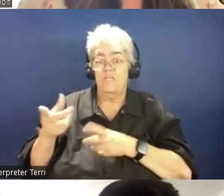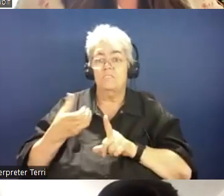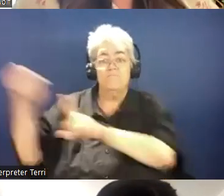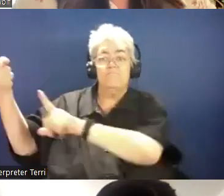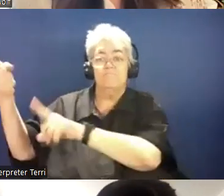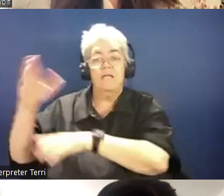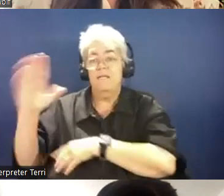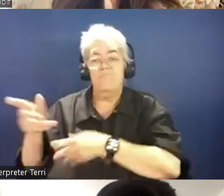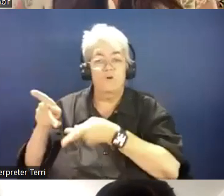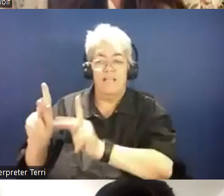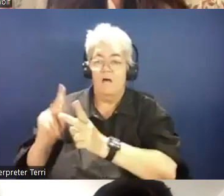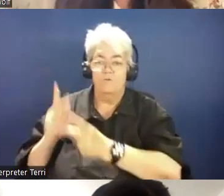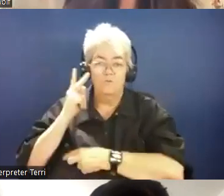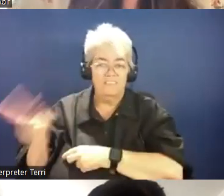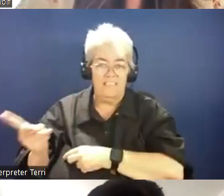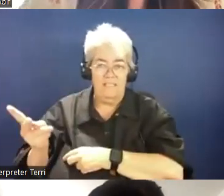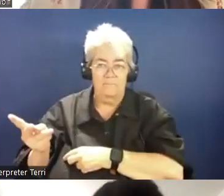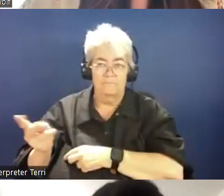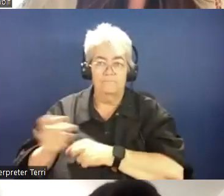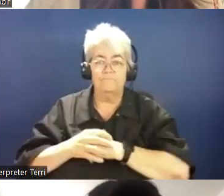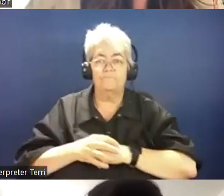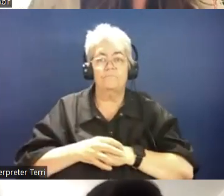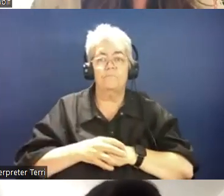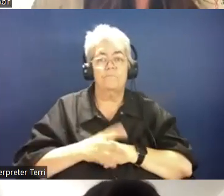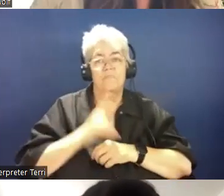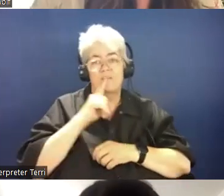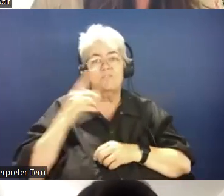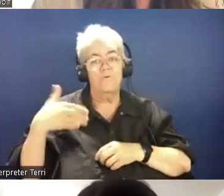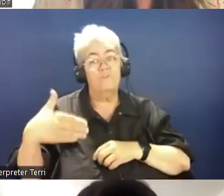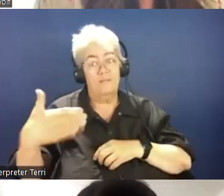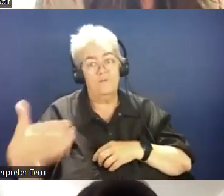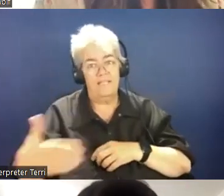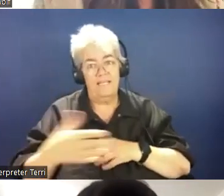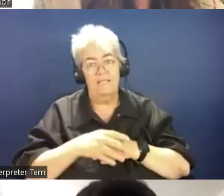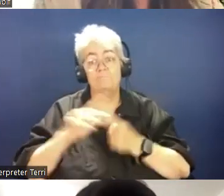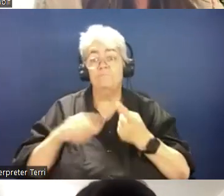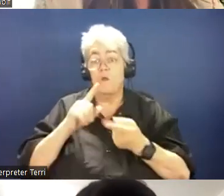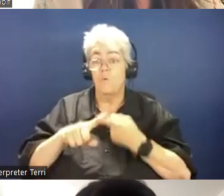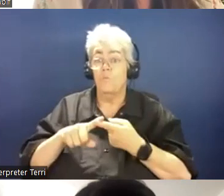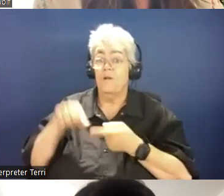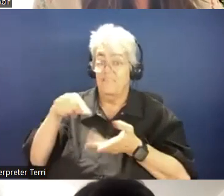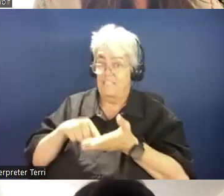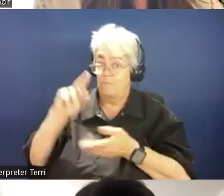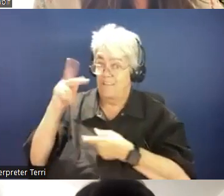So, very frequently when these political issues become personal,